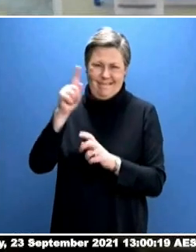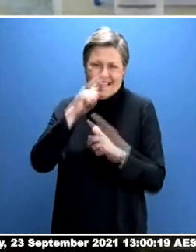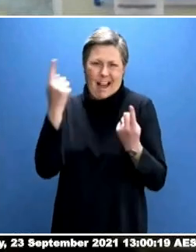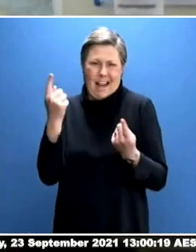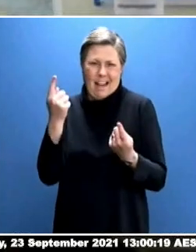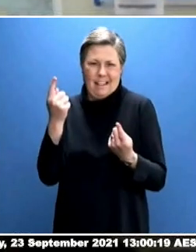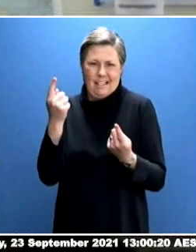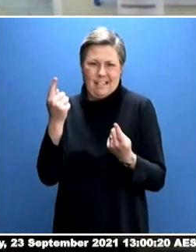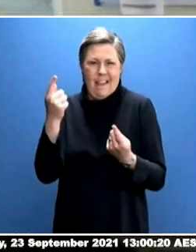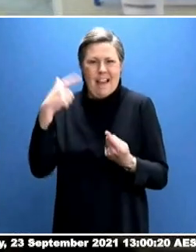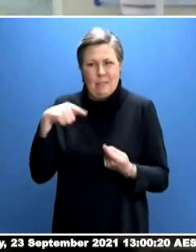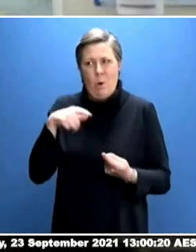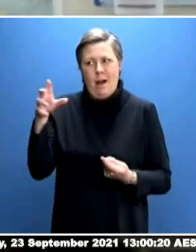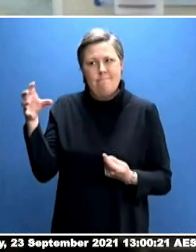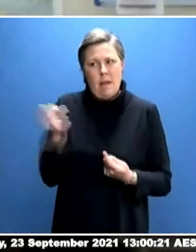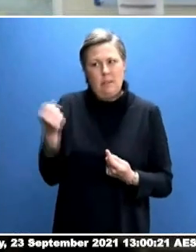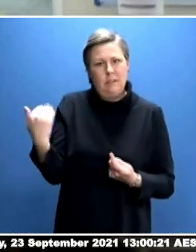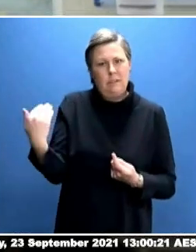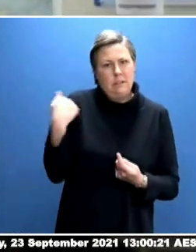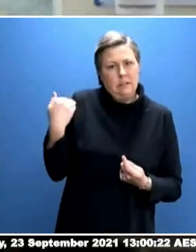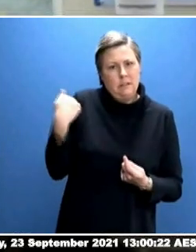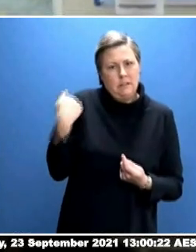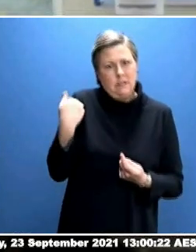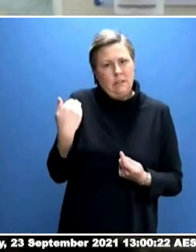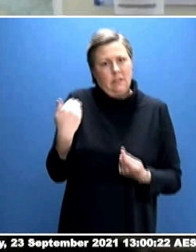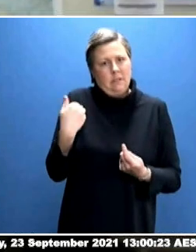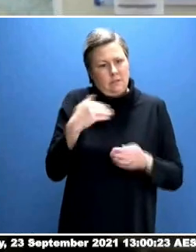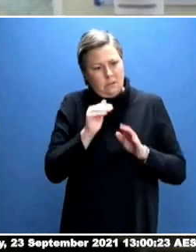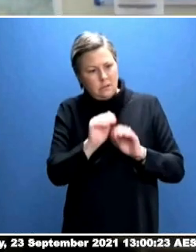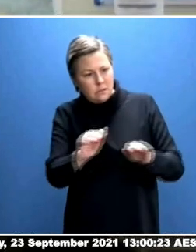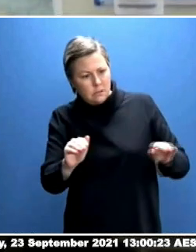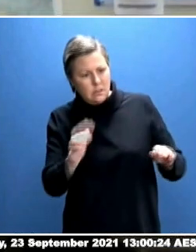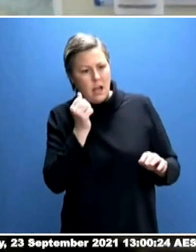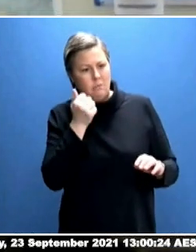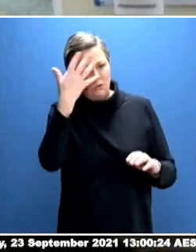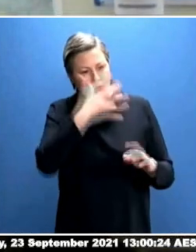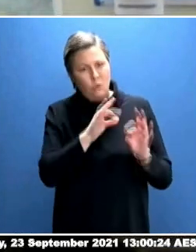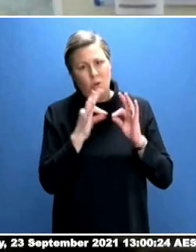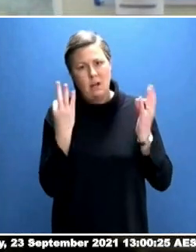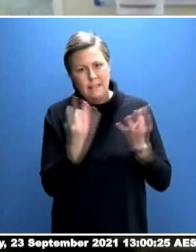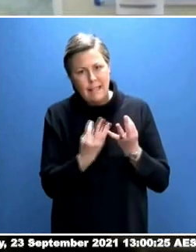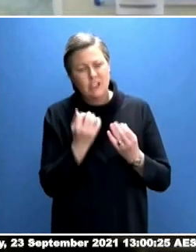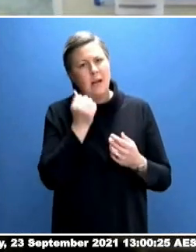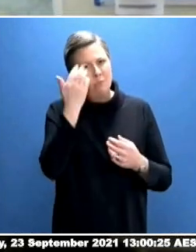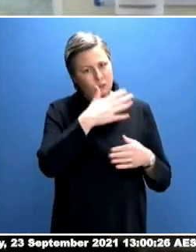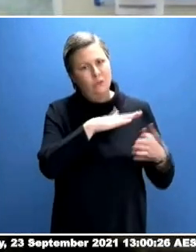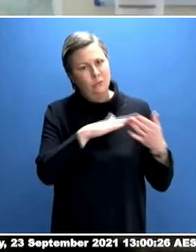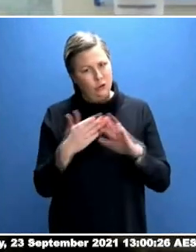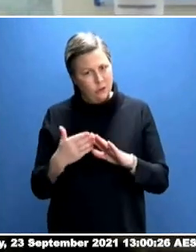views of the Aboriginal sector. Yes. Yes, thank you, Mr Espie.